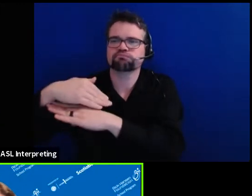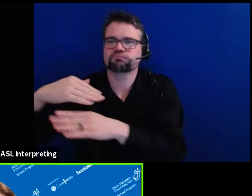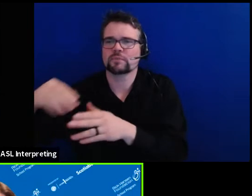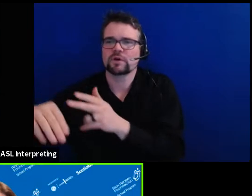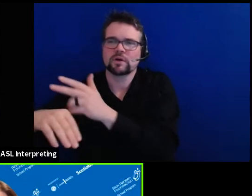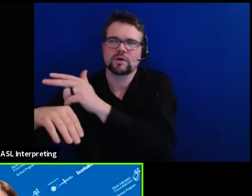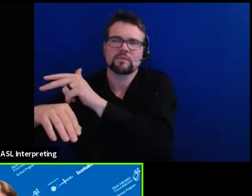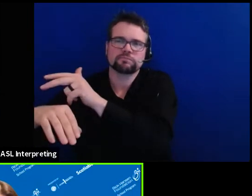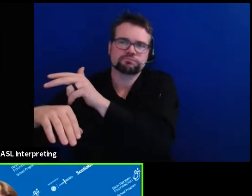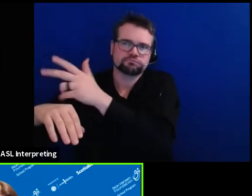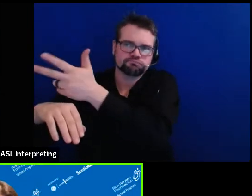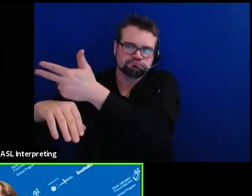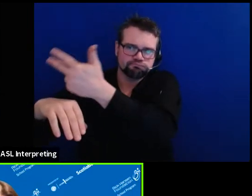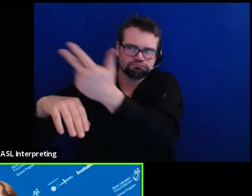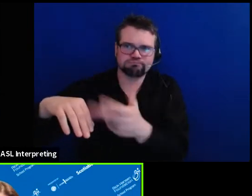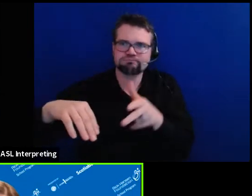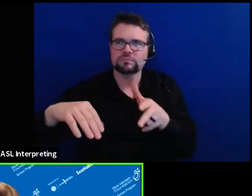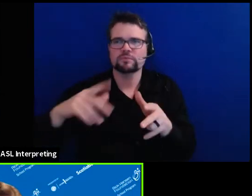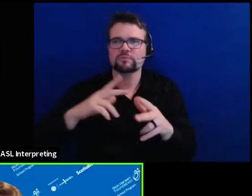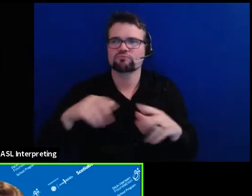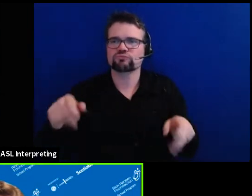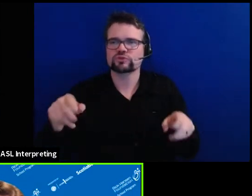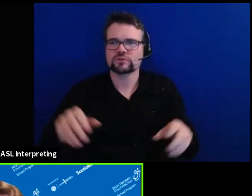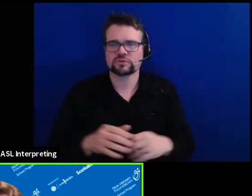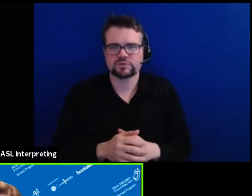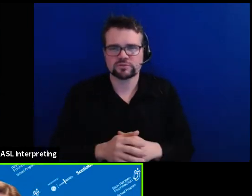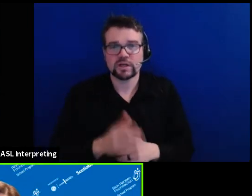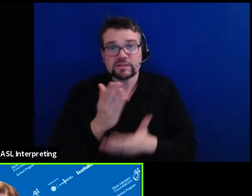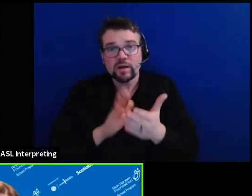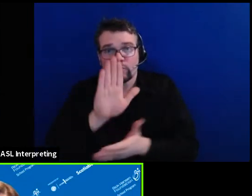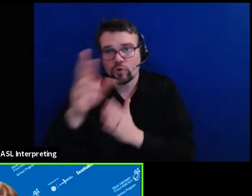IT REALLY STRIKES ME THAT THE EXAMPLES YOU SHARED, THE STORY